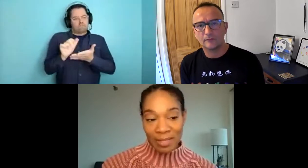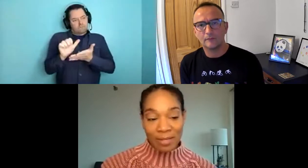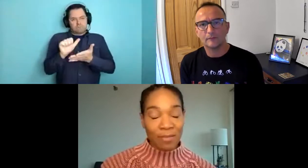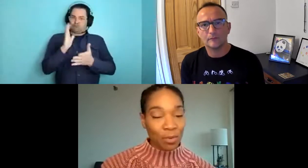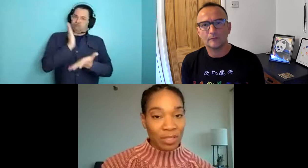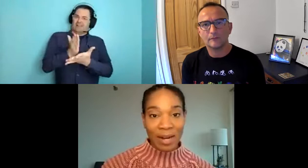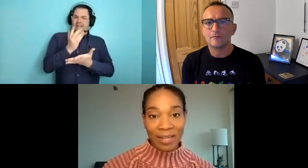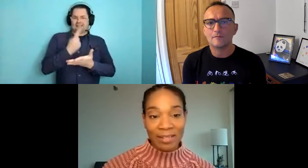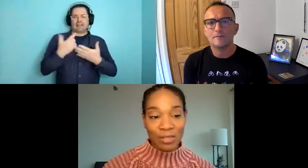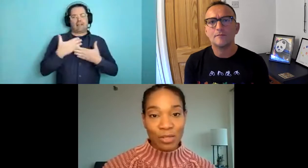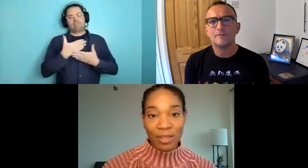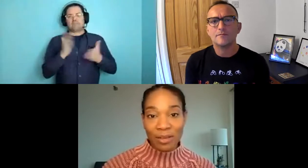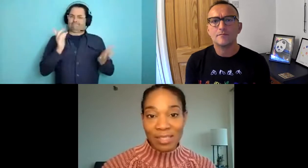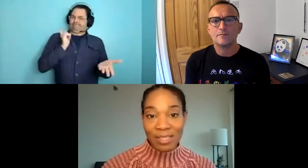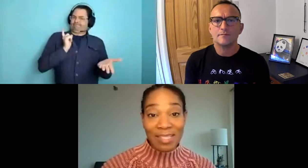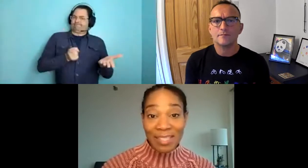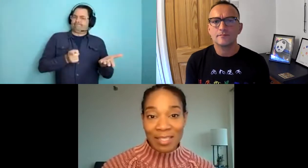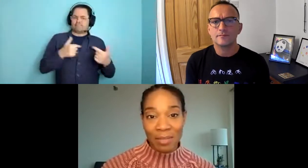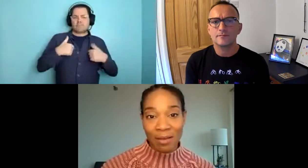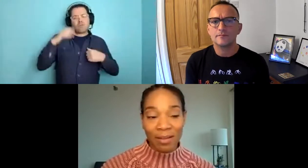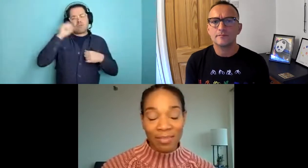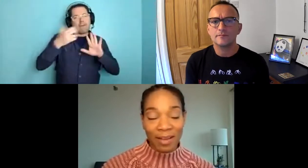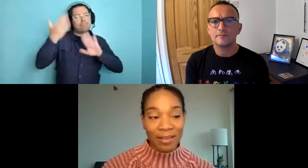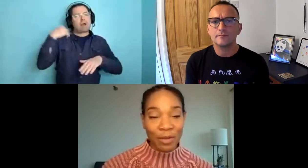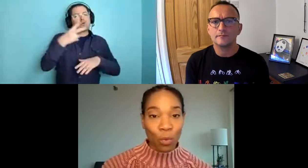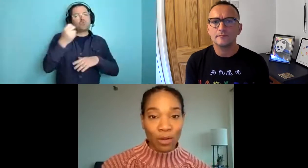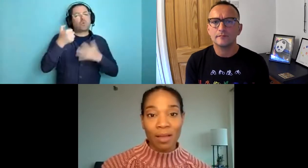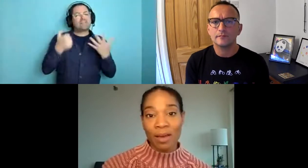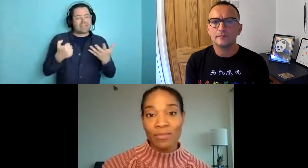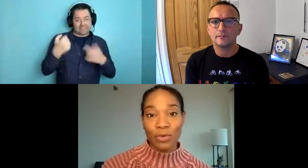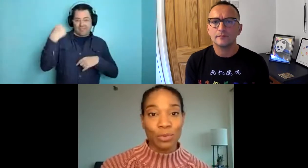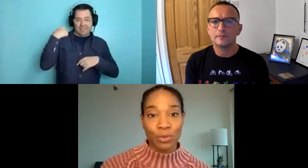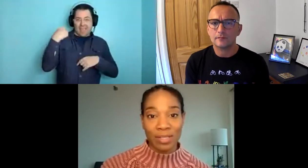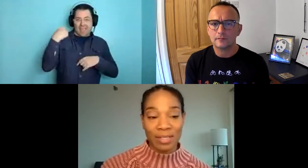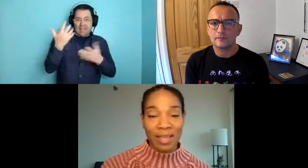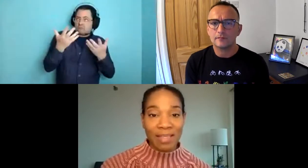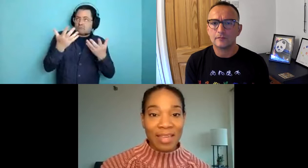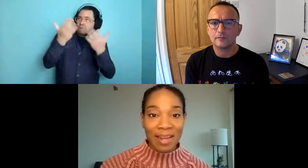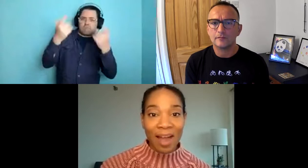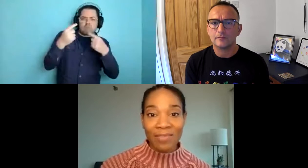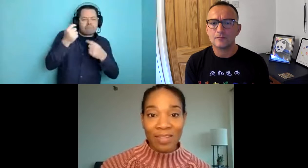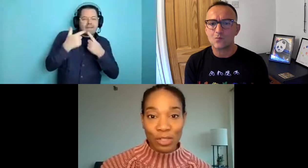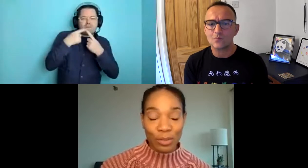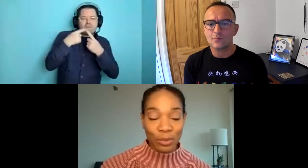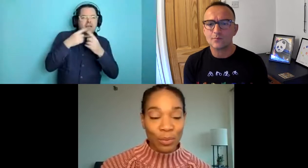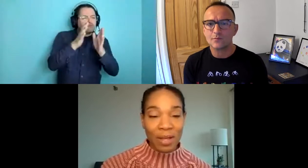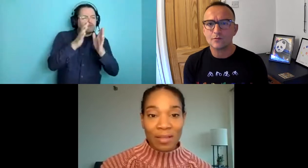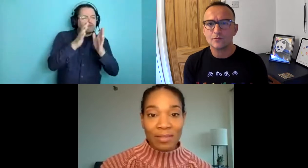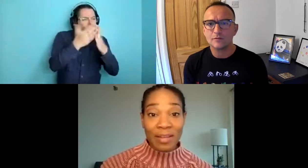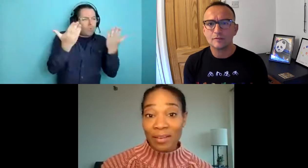experiences and stories of those who were not heterosexual were not cisgender so I did not openly